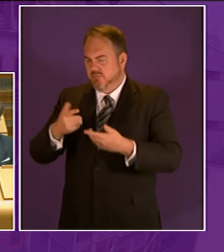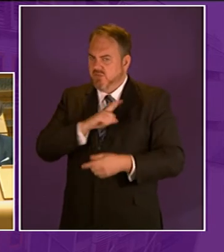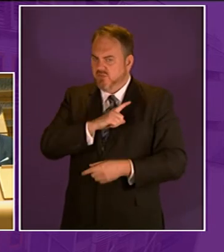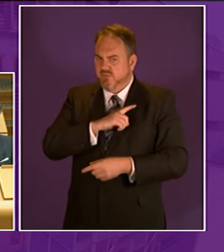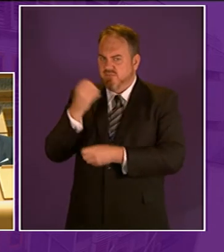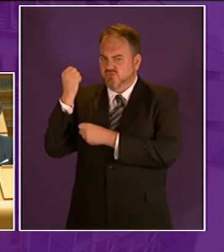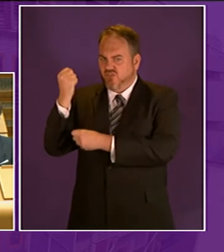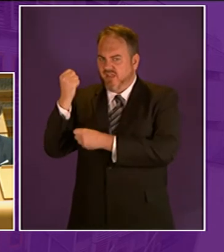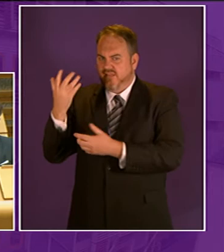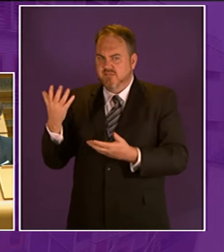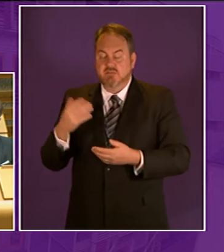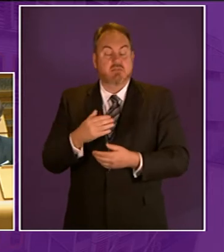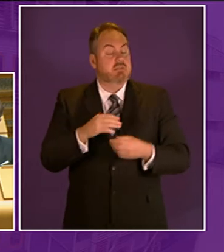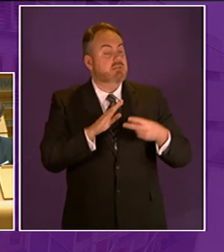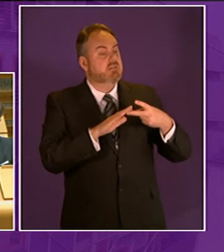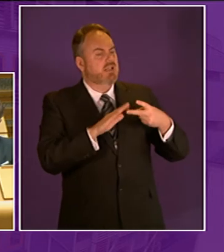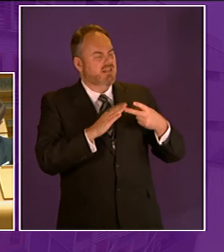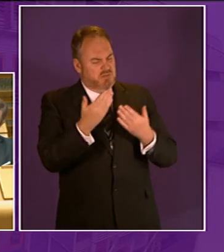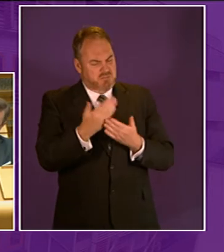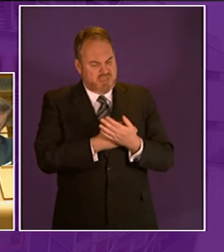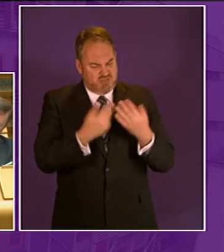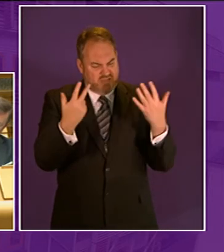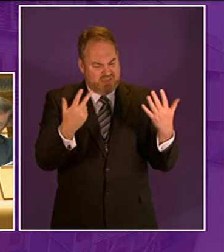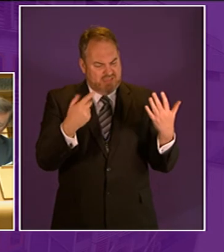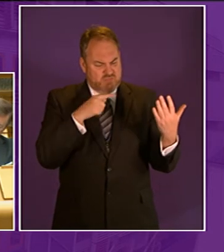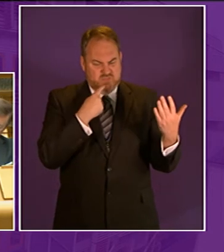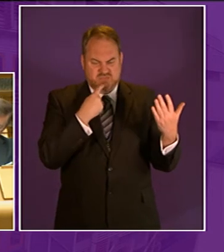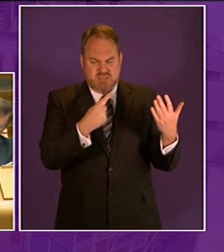Secondly, on page 8 of his statement, the cabinet secretary demands “robust evidence”